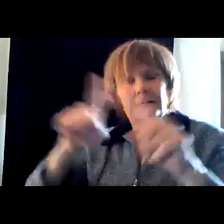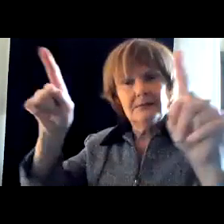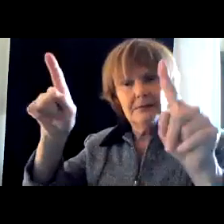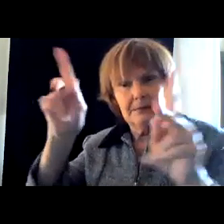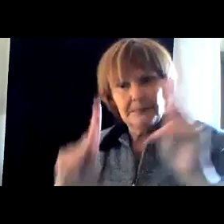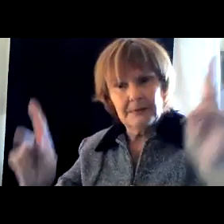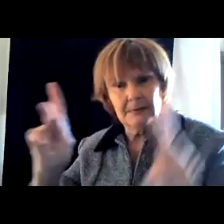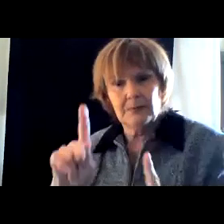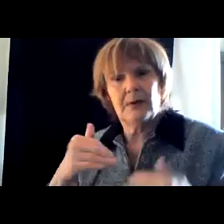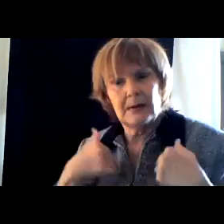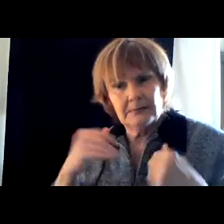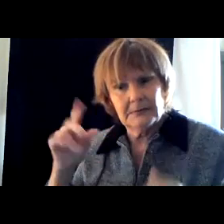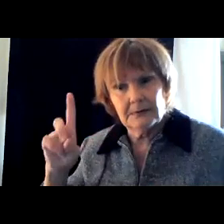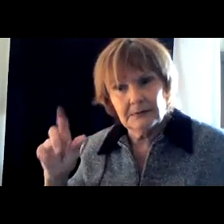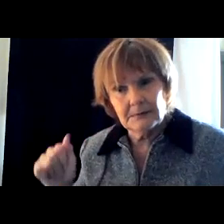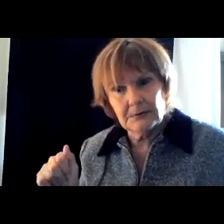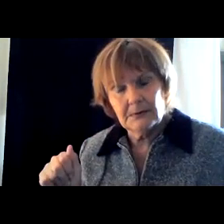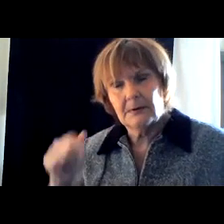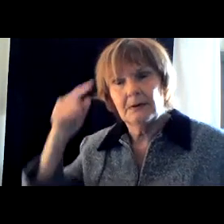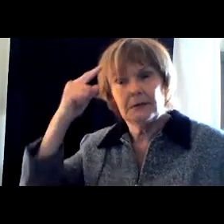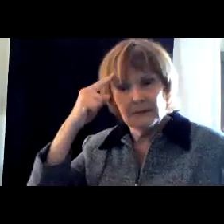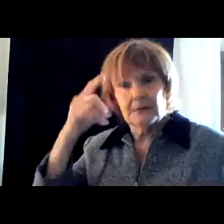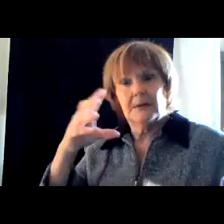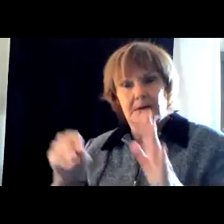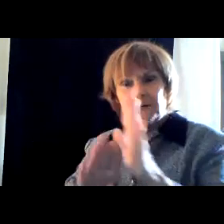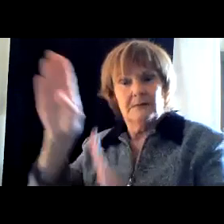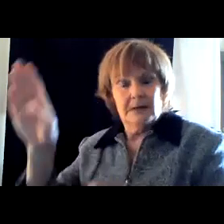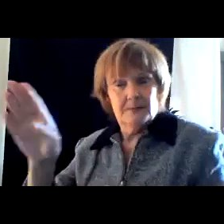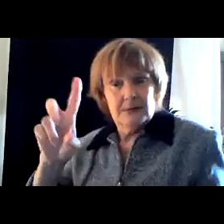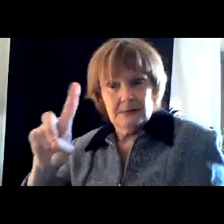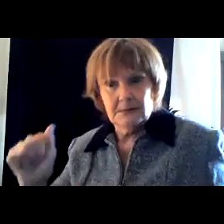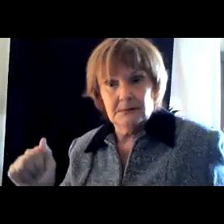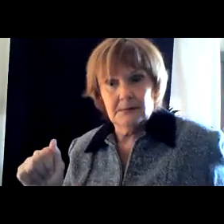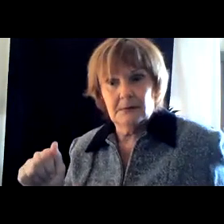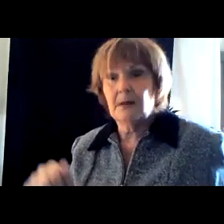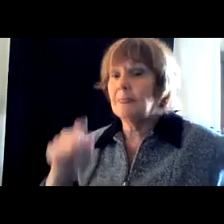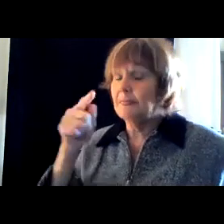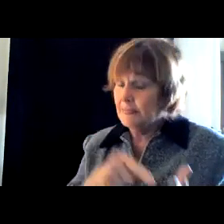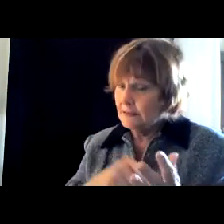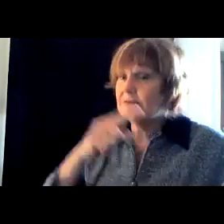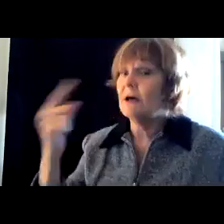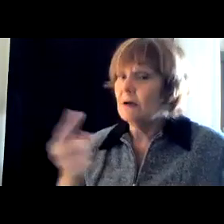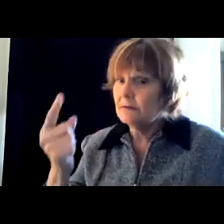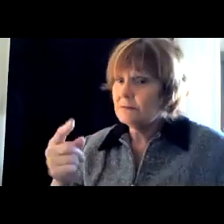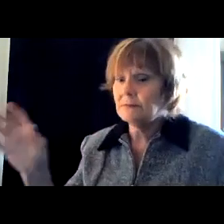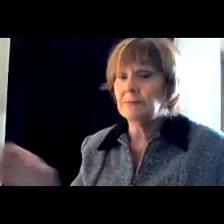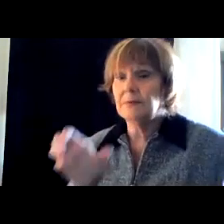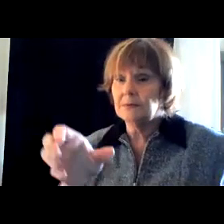especially those with intellectual and developmental disabilities. And this also applies to your hiring practices.